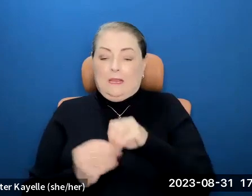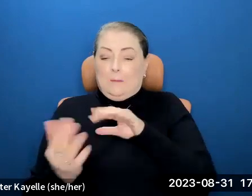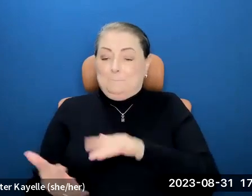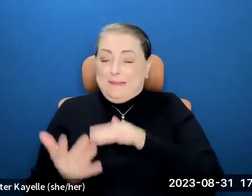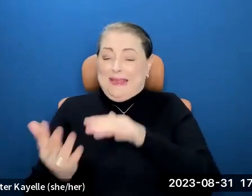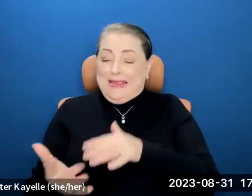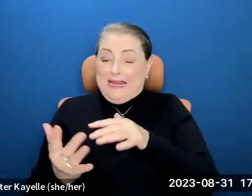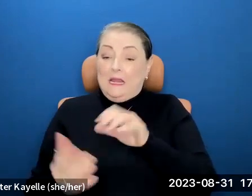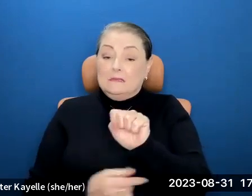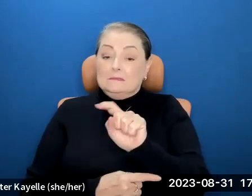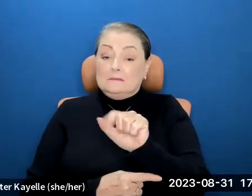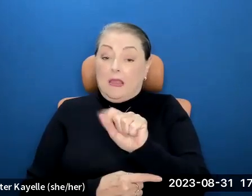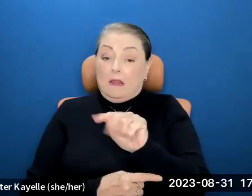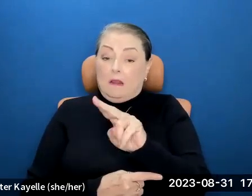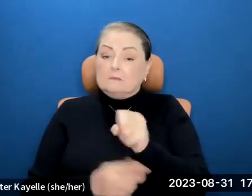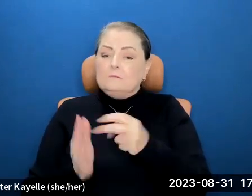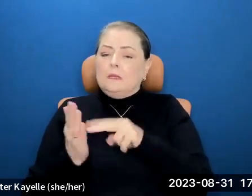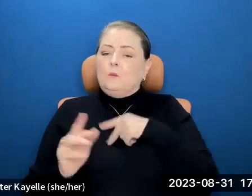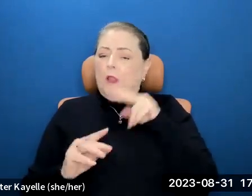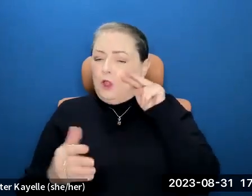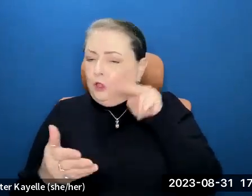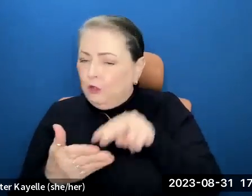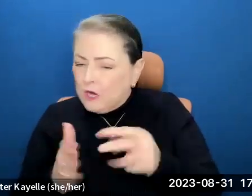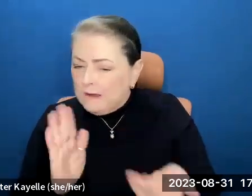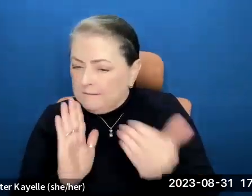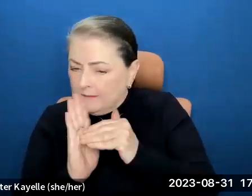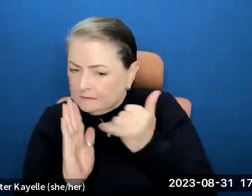a while we'll take another look at it and if there's still things missing just reach